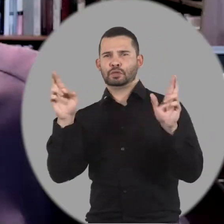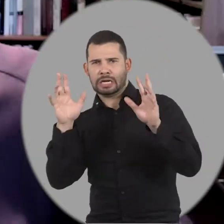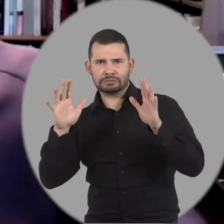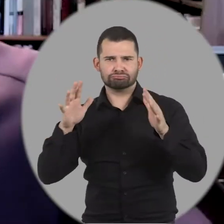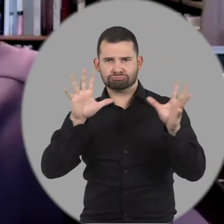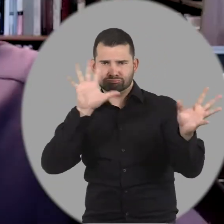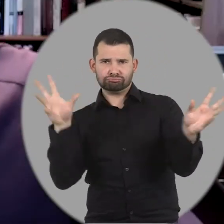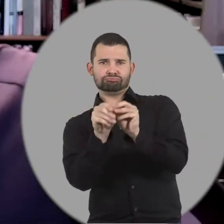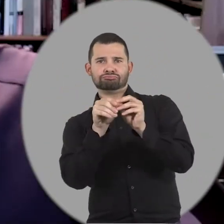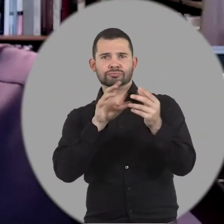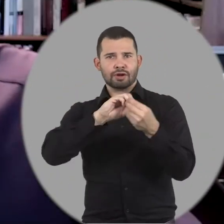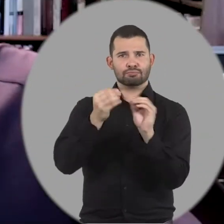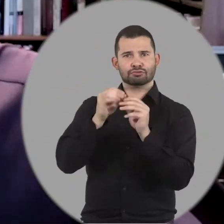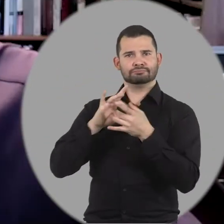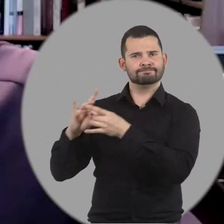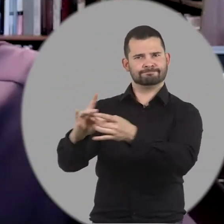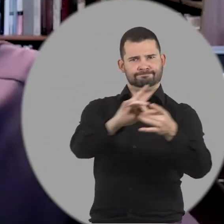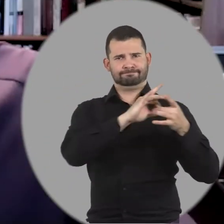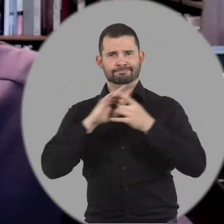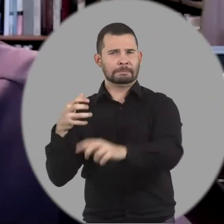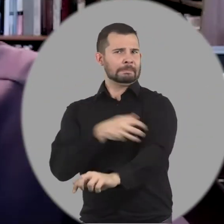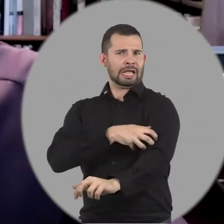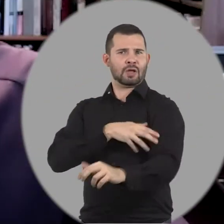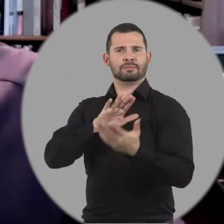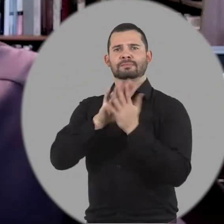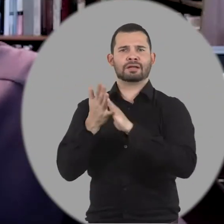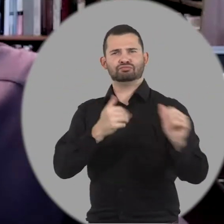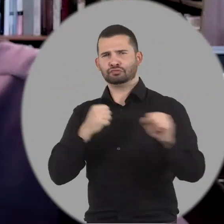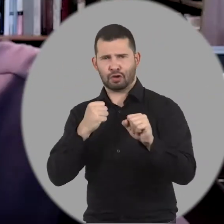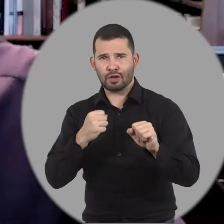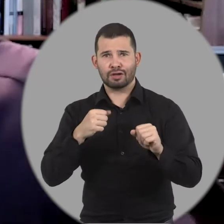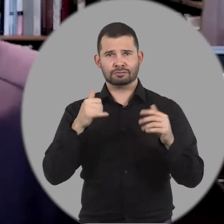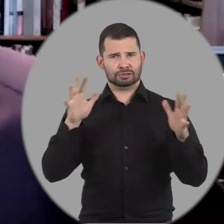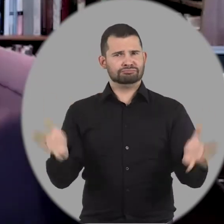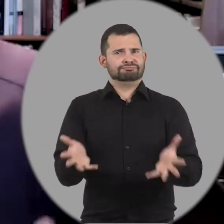unless we're unified or more unified than we currently are as a movement. So it's